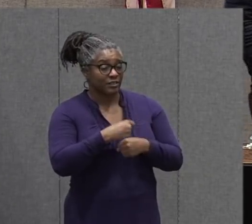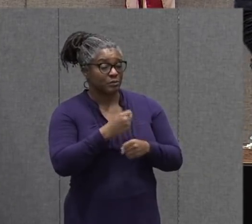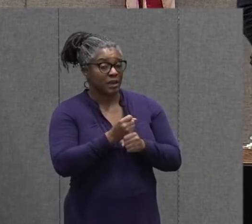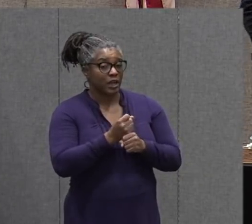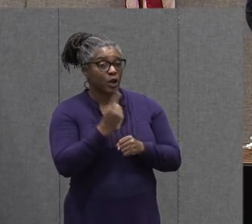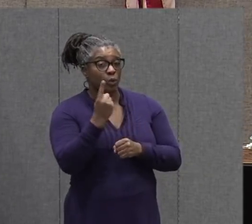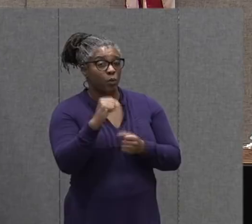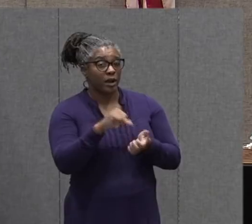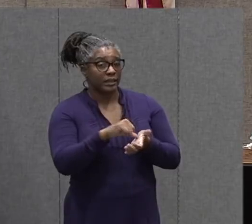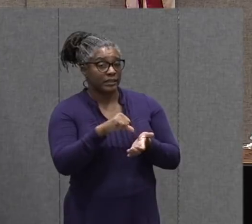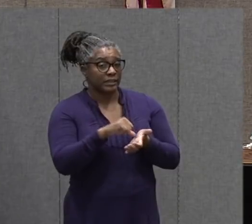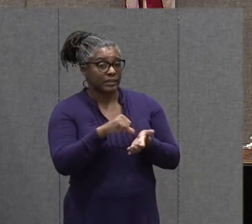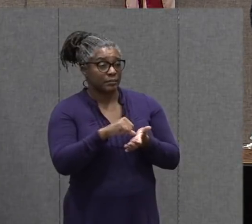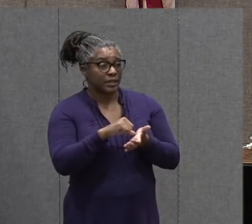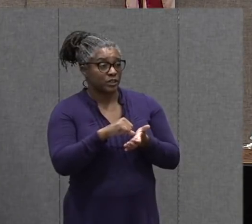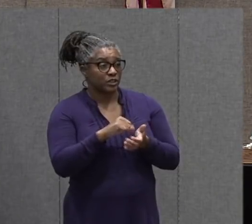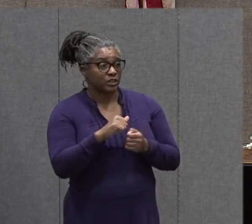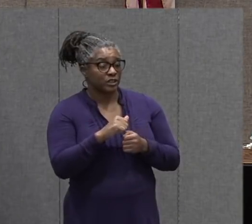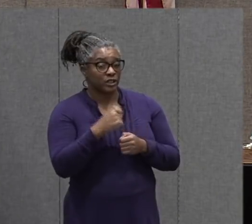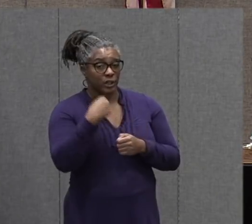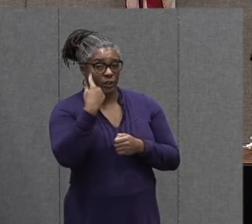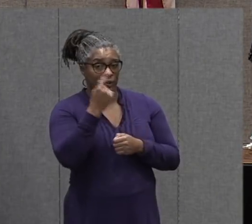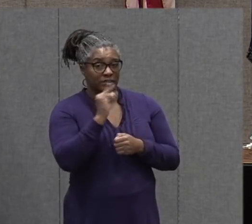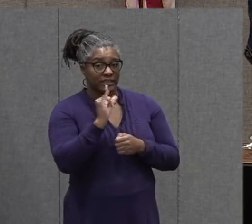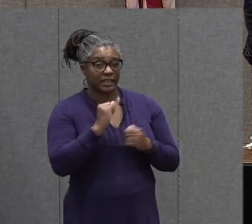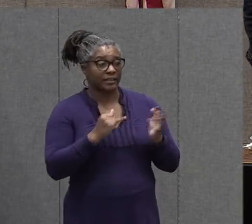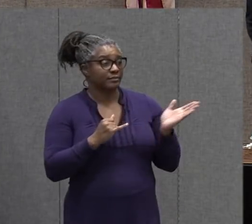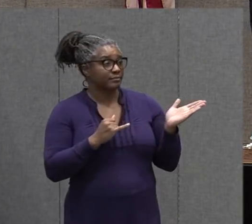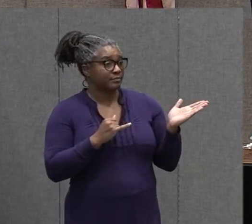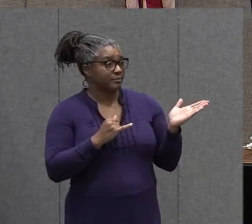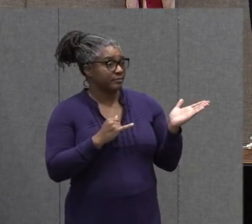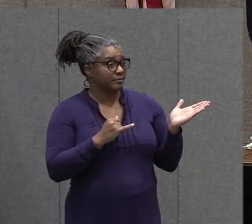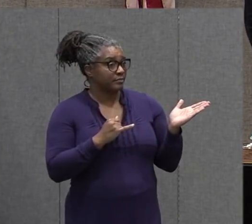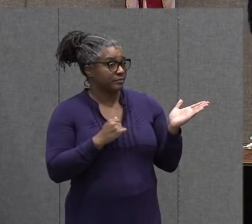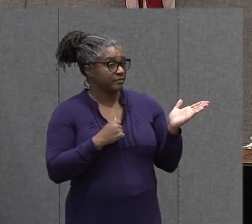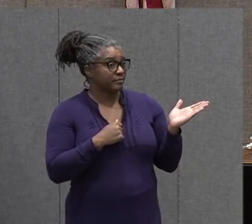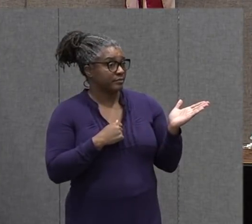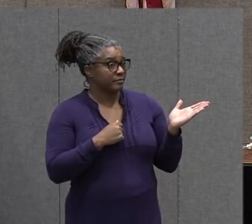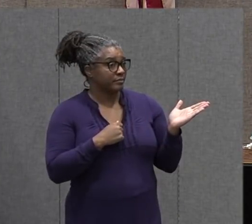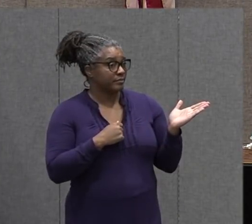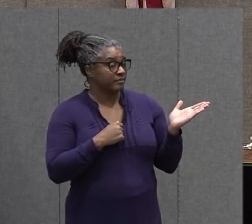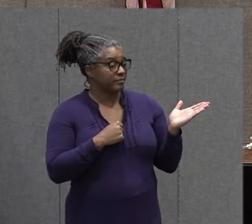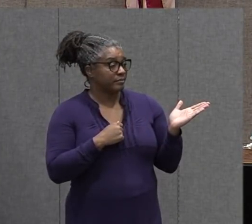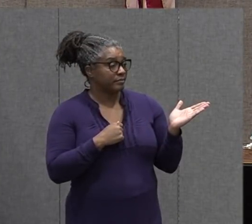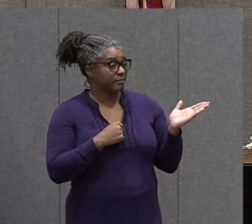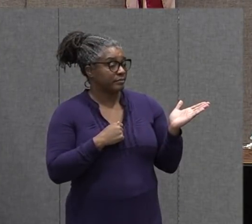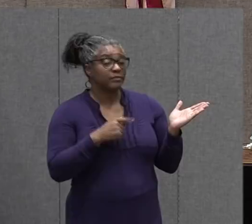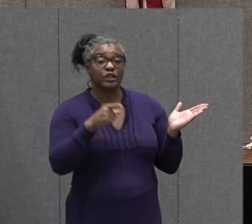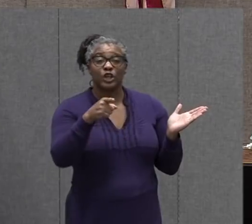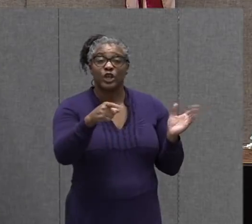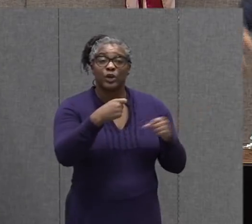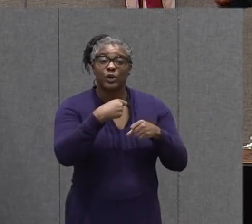For us that looks just like this. You can make a one pager at home. Boys and girls, we are so excited